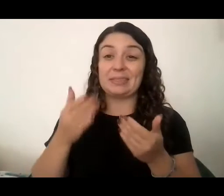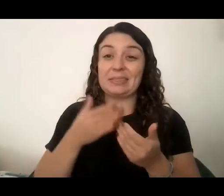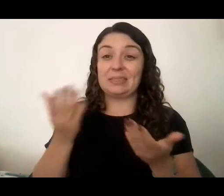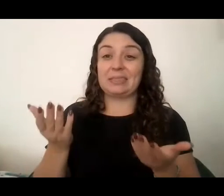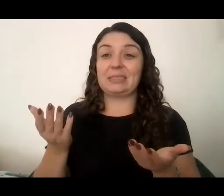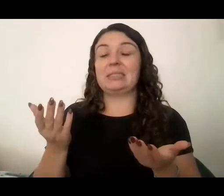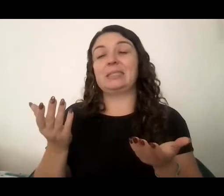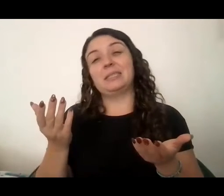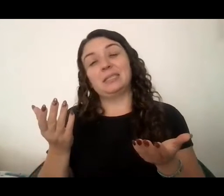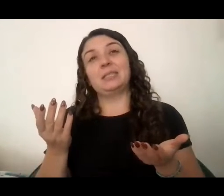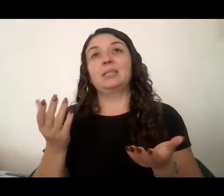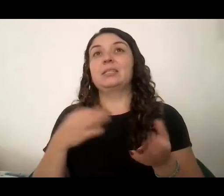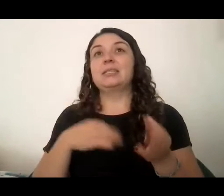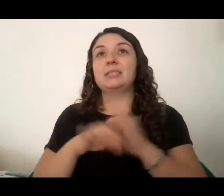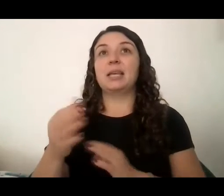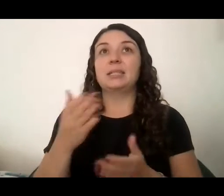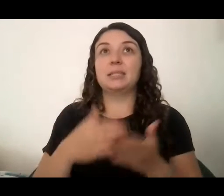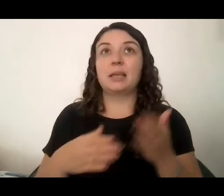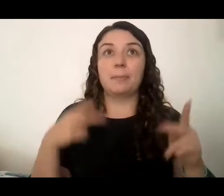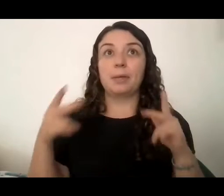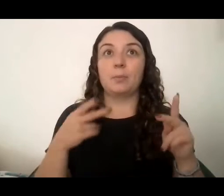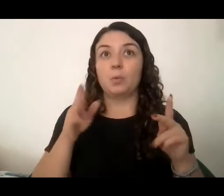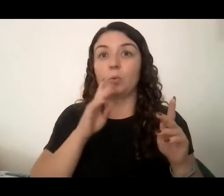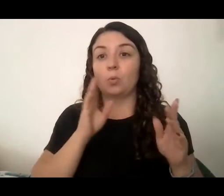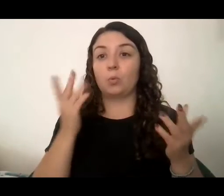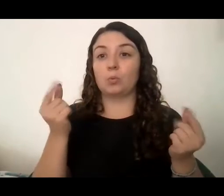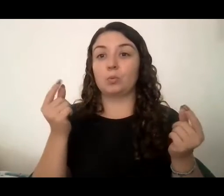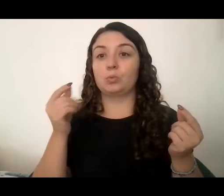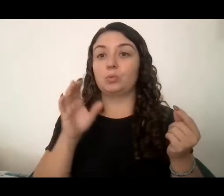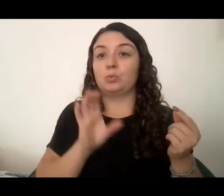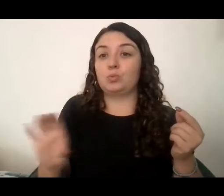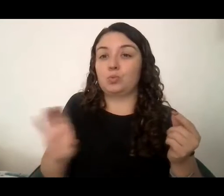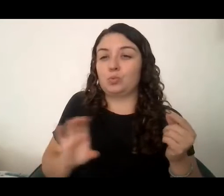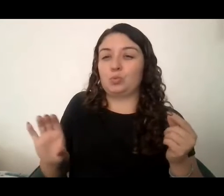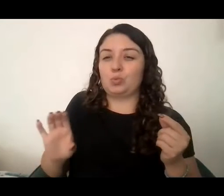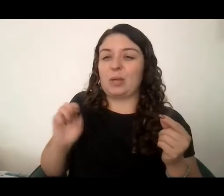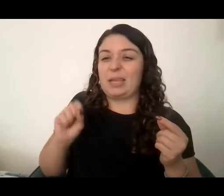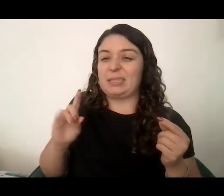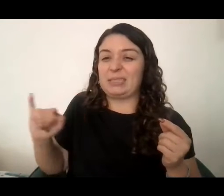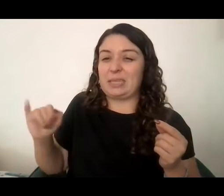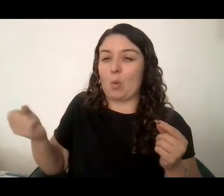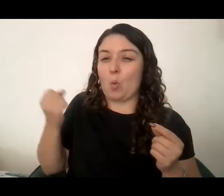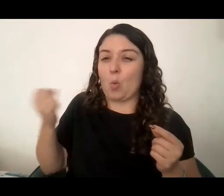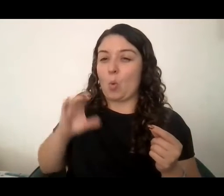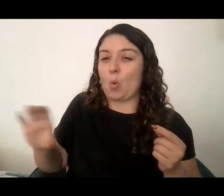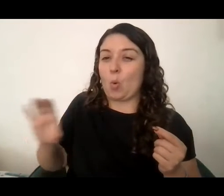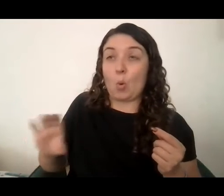people will instead just stock set aside that SSDI benefit, knowing when Social Security does the